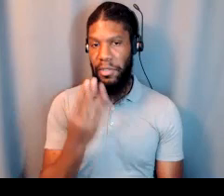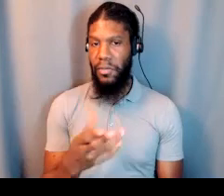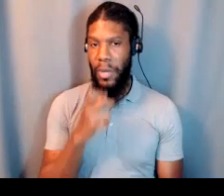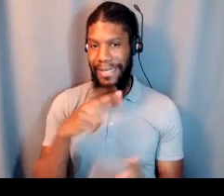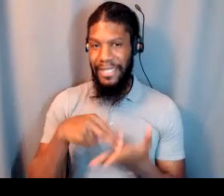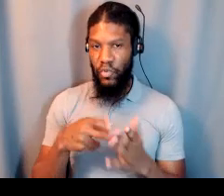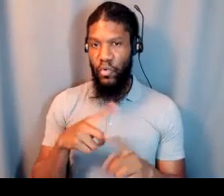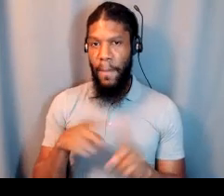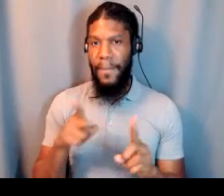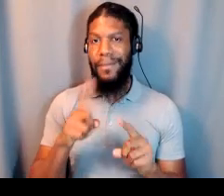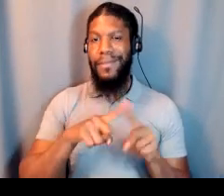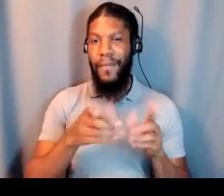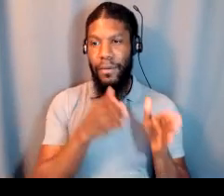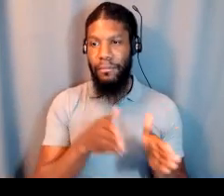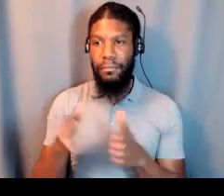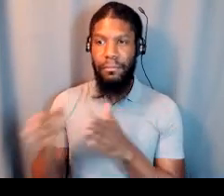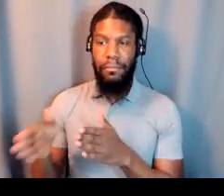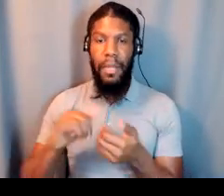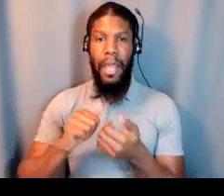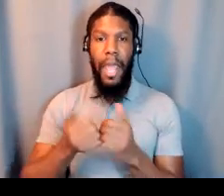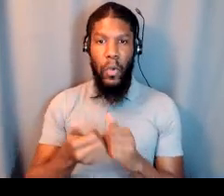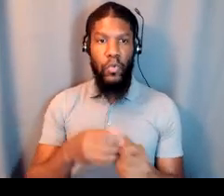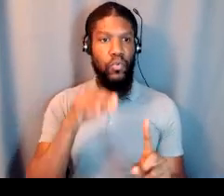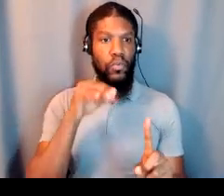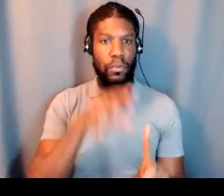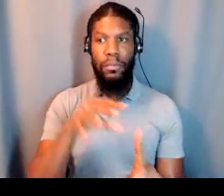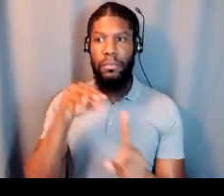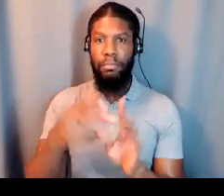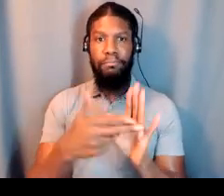Different ways of trying to spotlight authors from different backgrounds